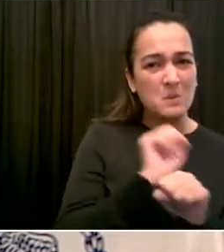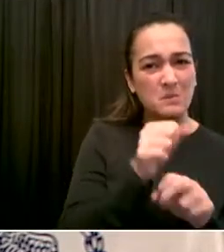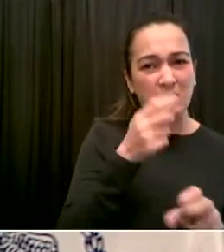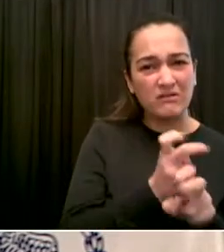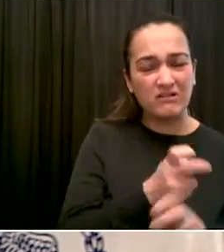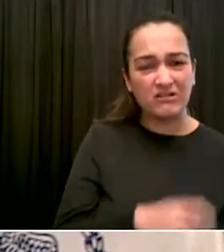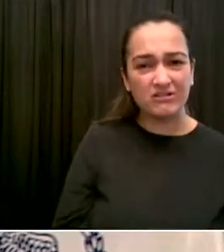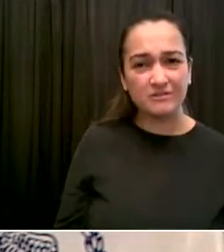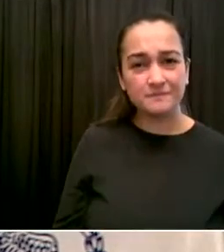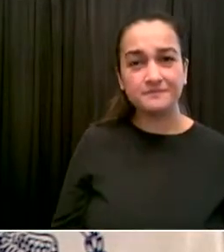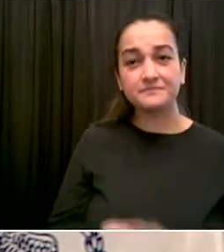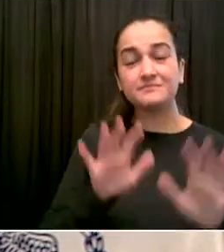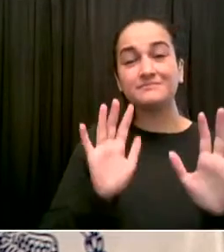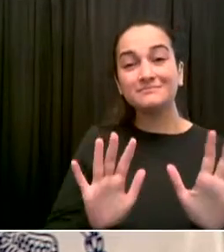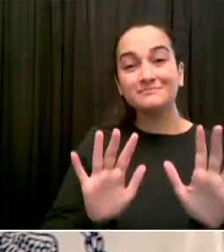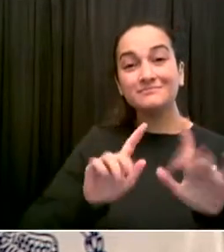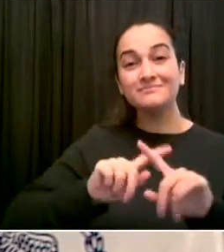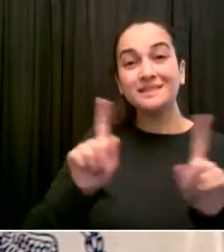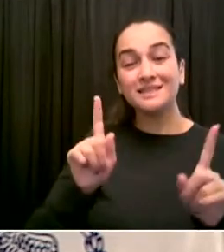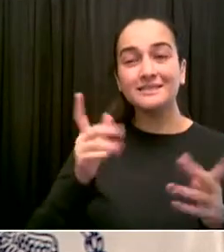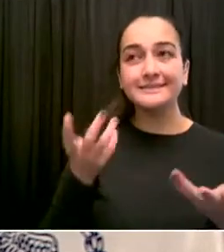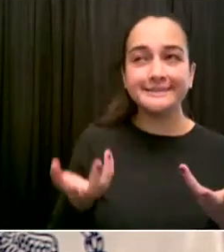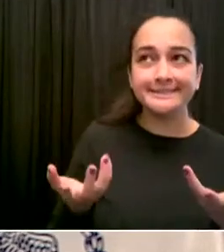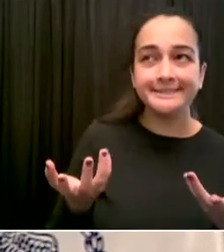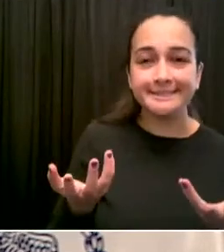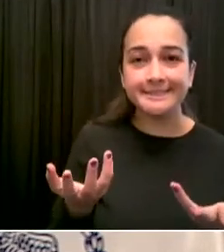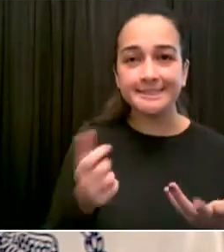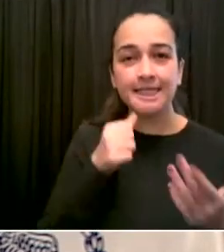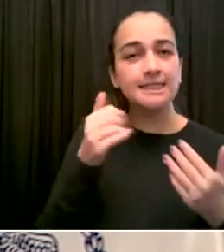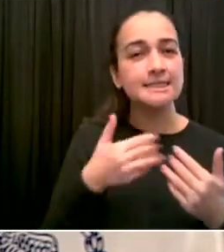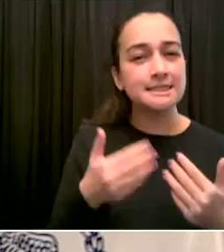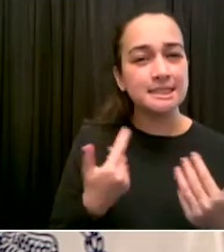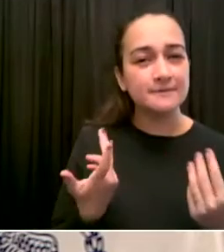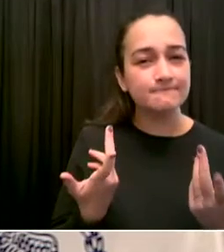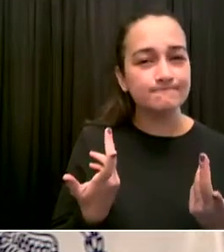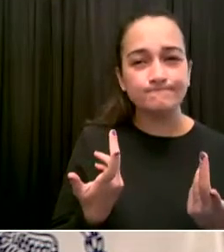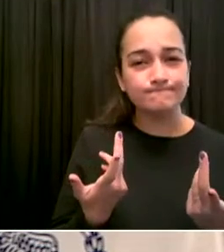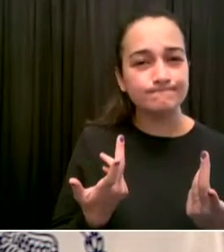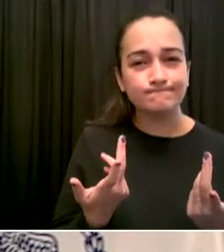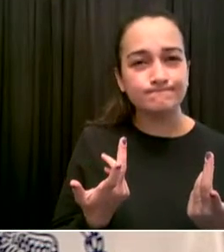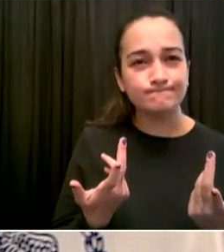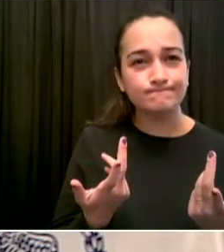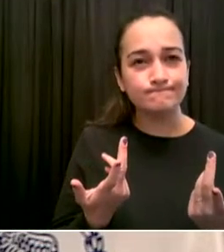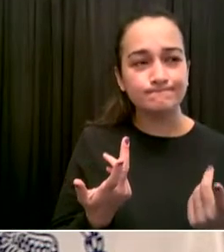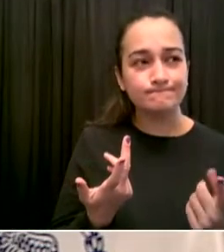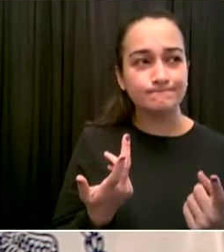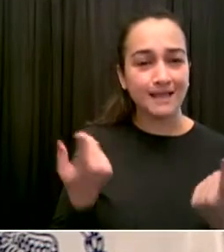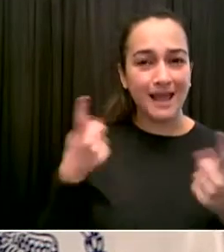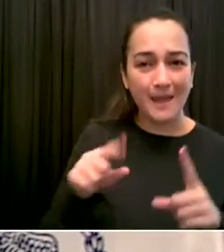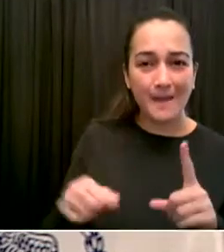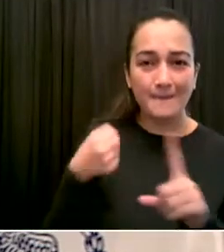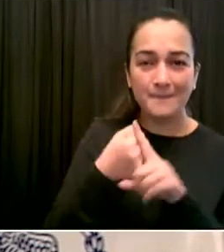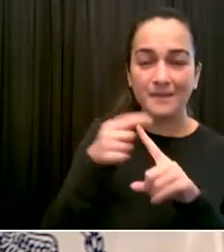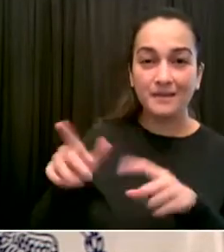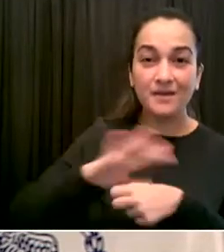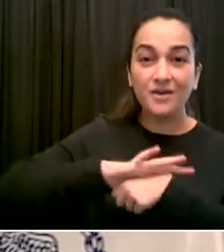A REAPEL RFT ECORSTM OF THE IMPACT TO COVID WHICH WARILY